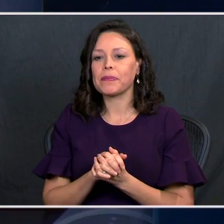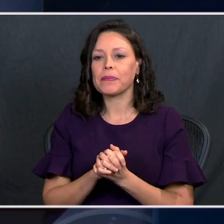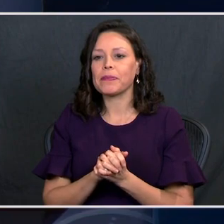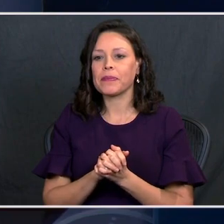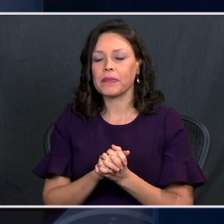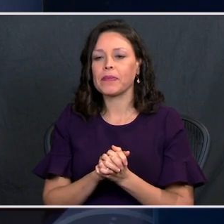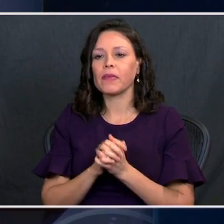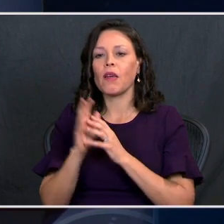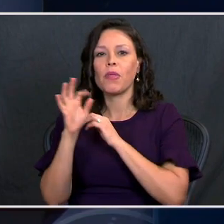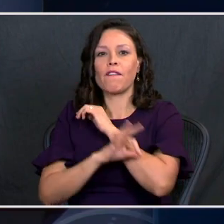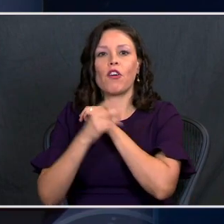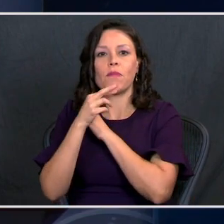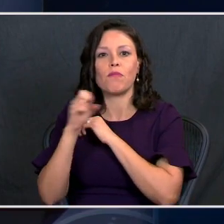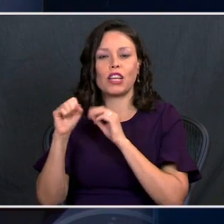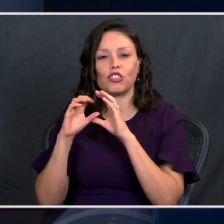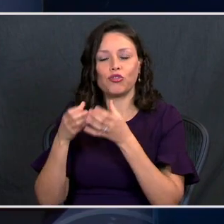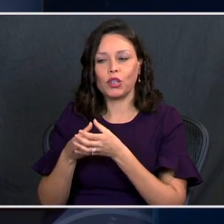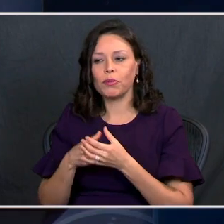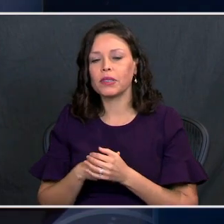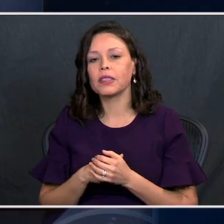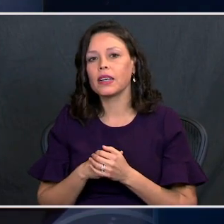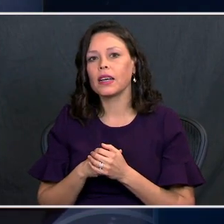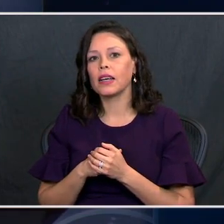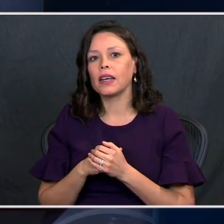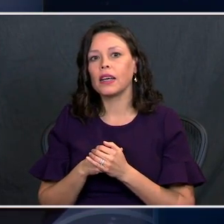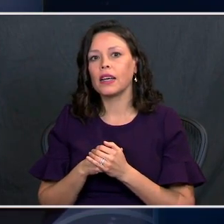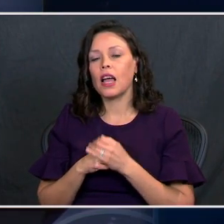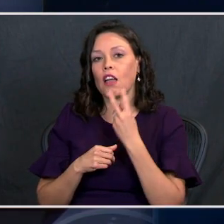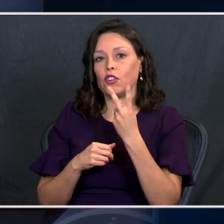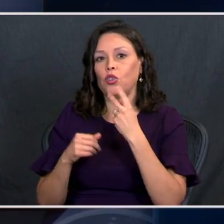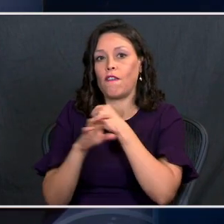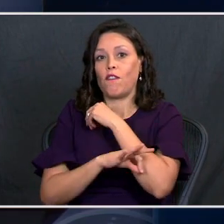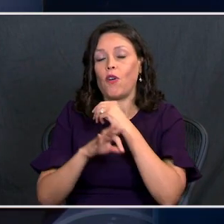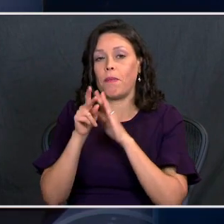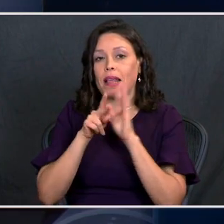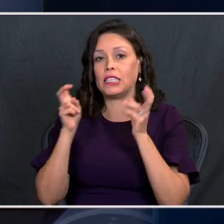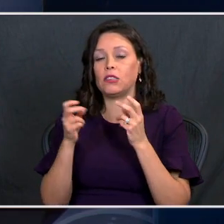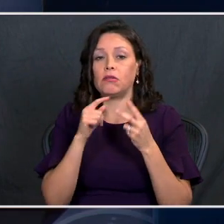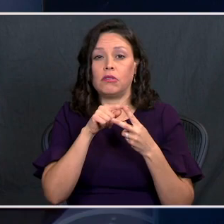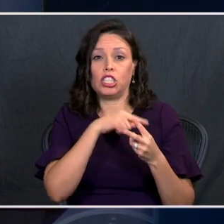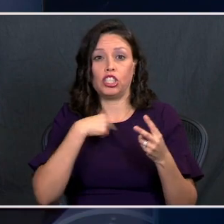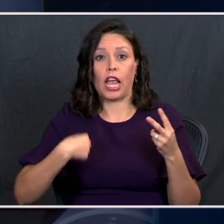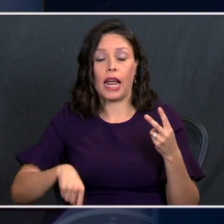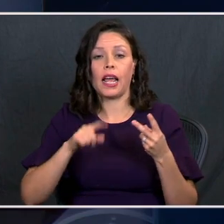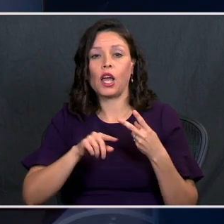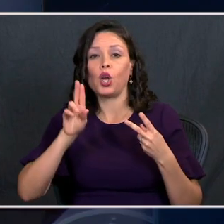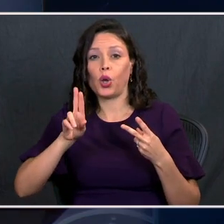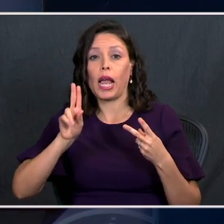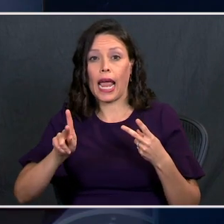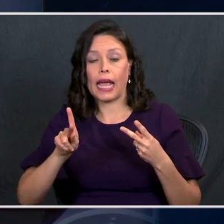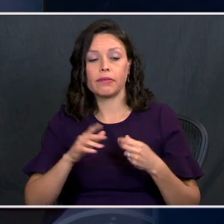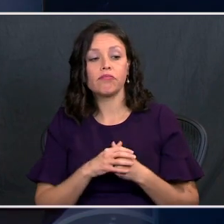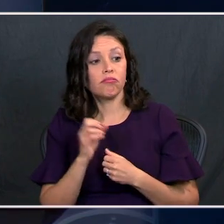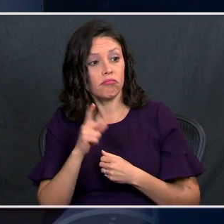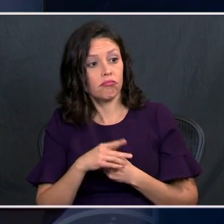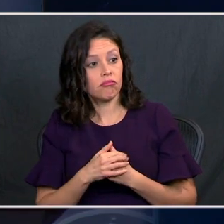Ms. Psaki: Of course. The Press: I have two foreign policy issue: one on China and one on the UK. Ms. Psaki: Okay. The Press: On China, we just --